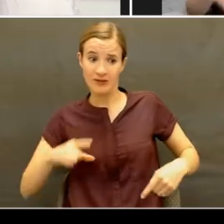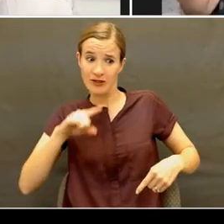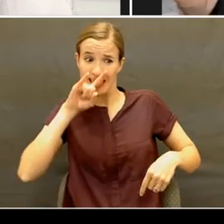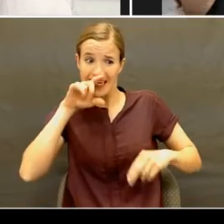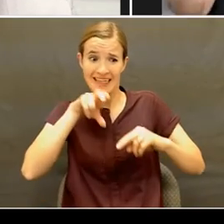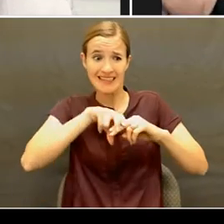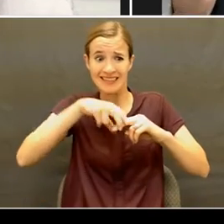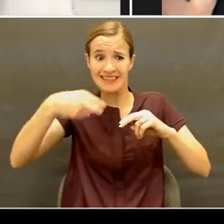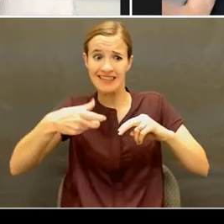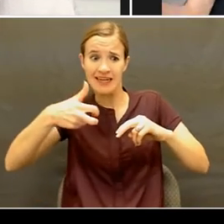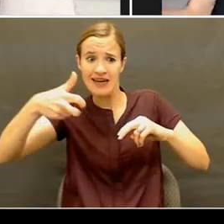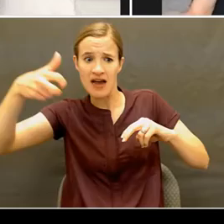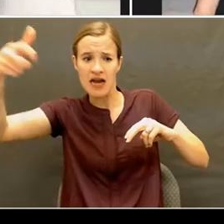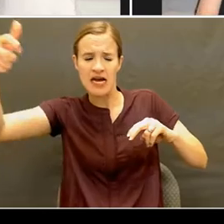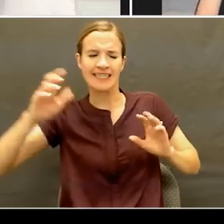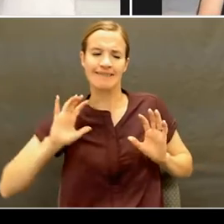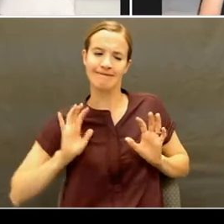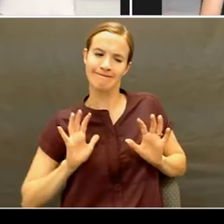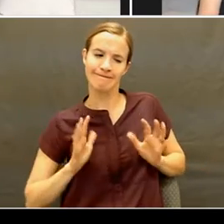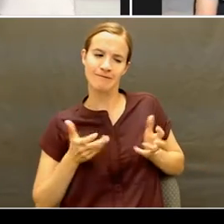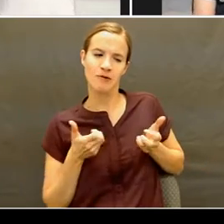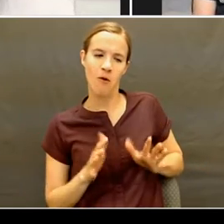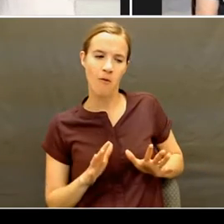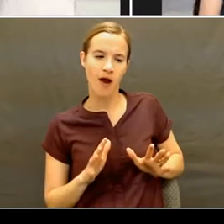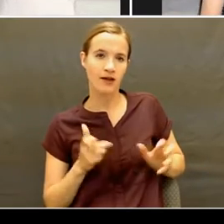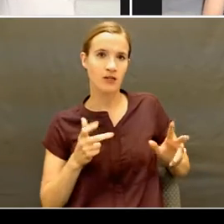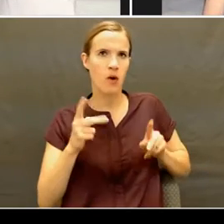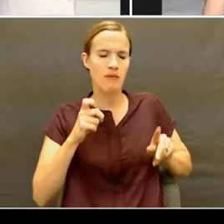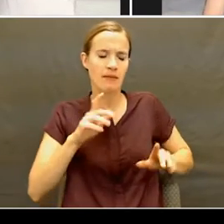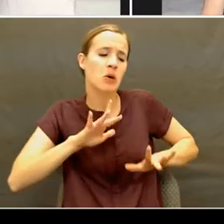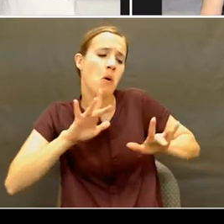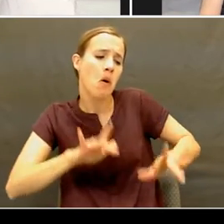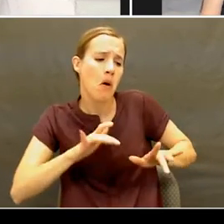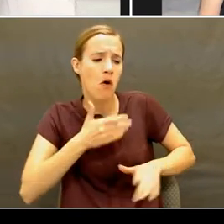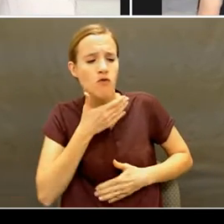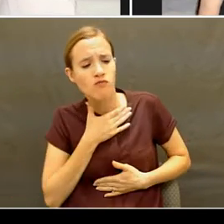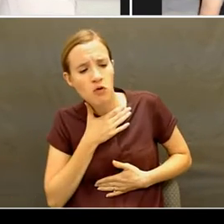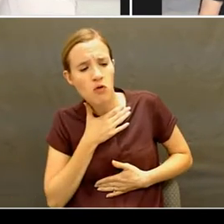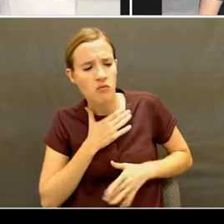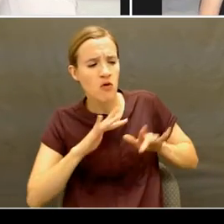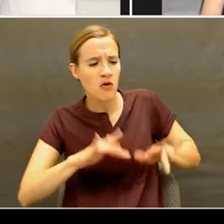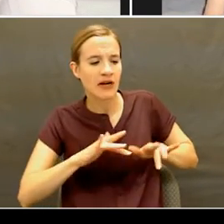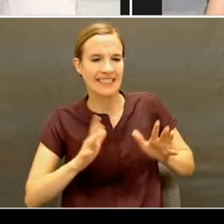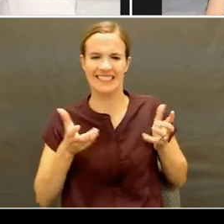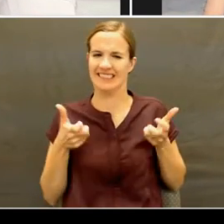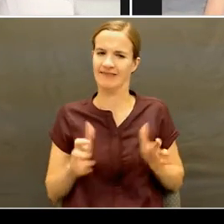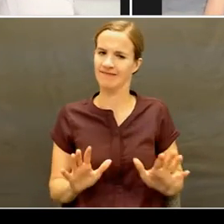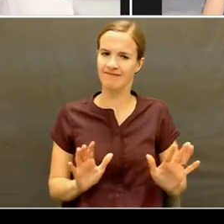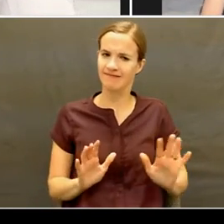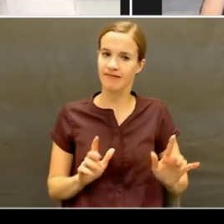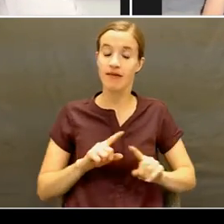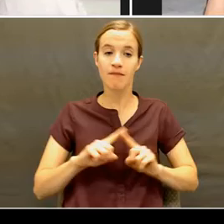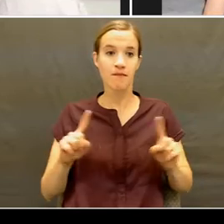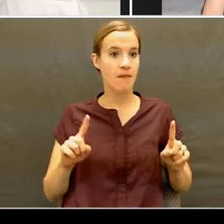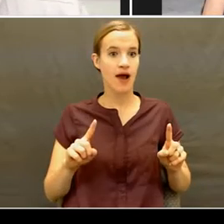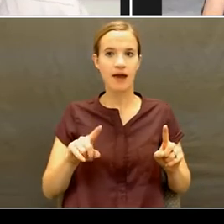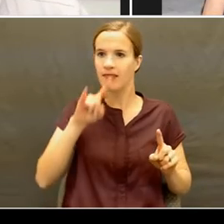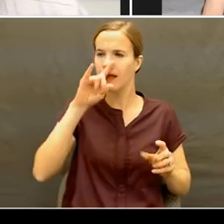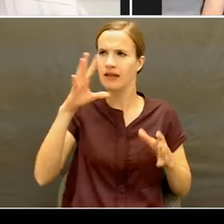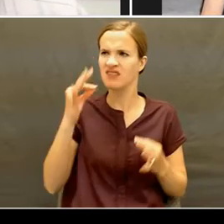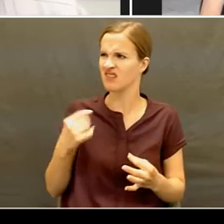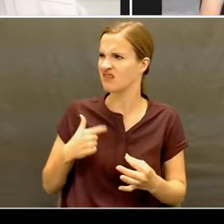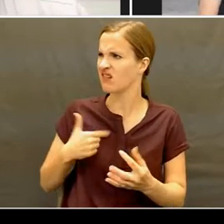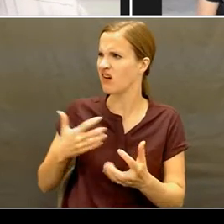you know the Tiny Tim Effect. That was kind of interesting. Thank God but the kids did it